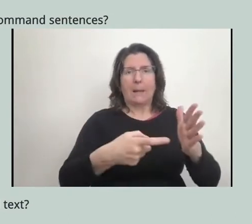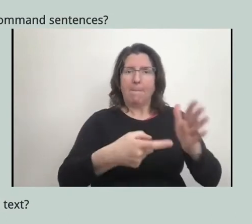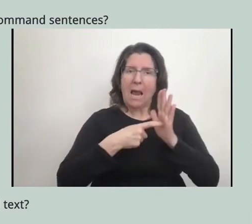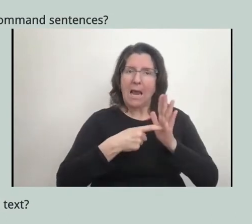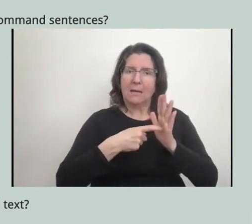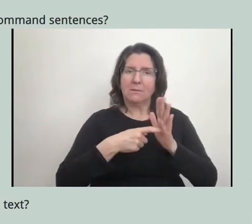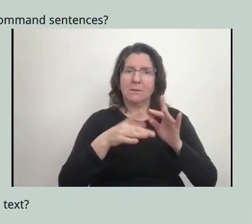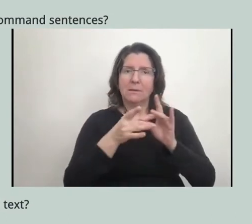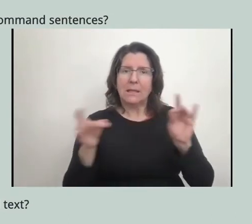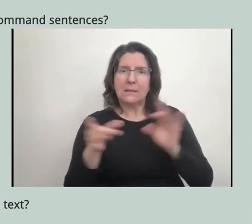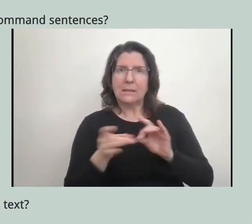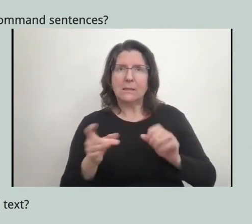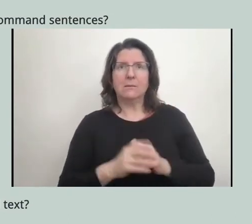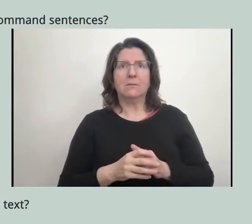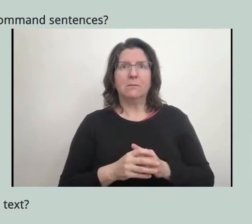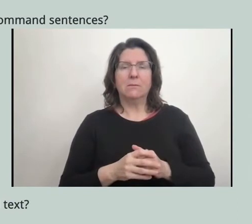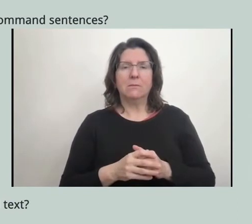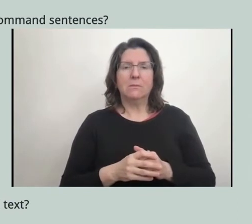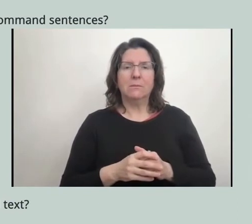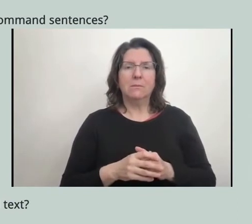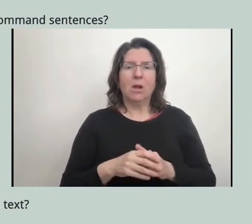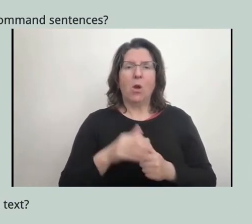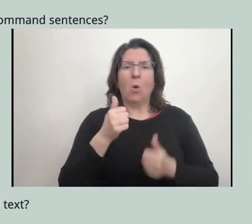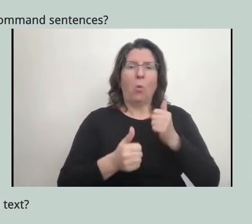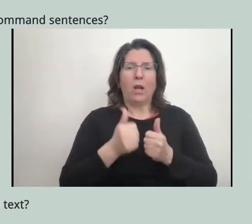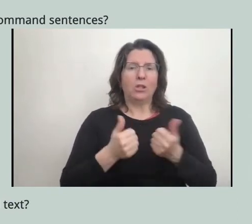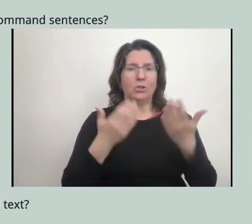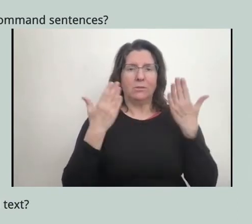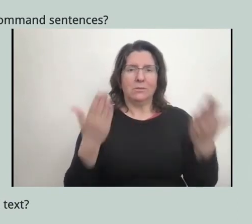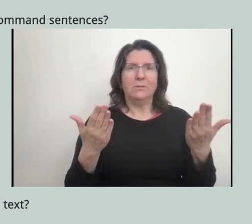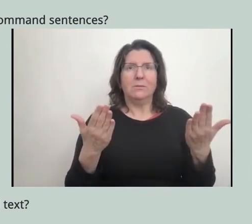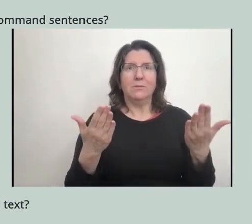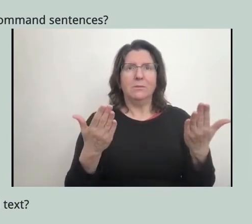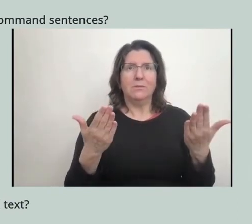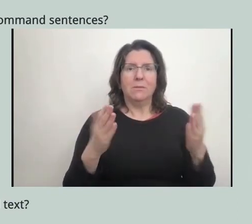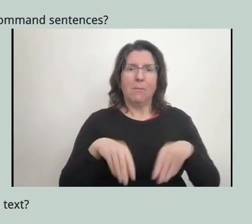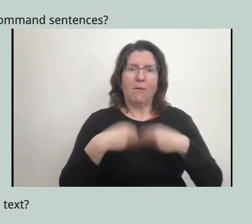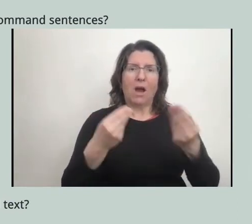Which text has command statements?